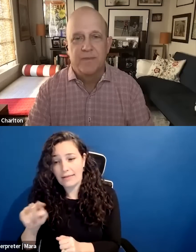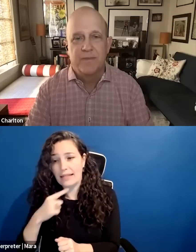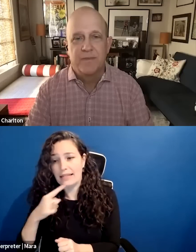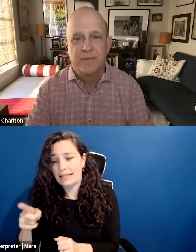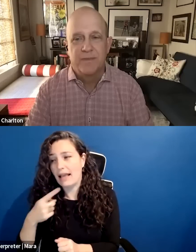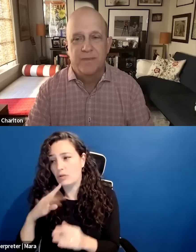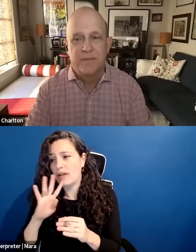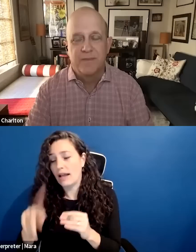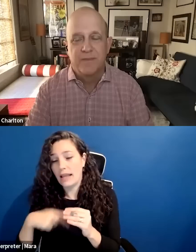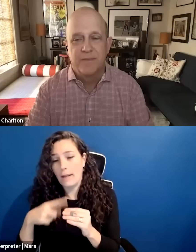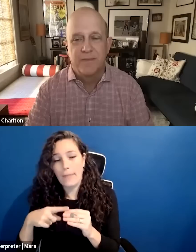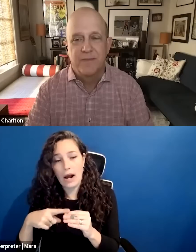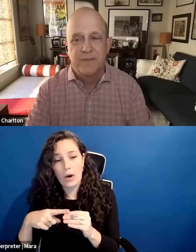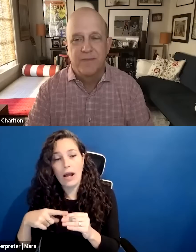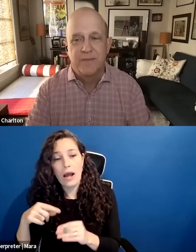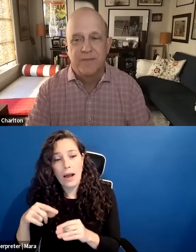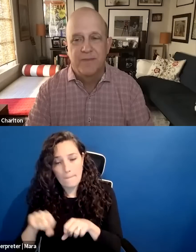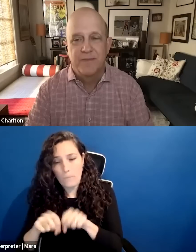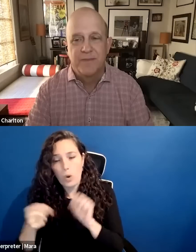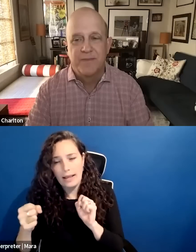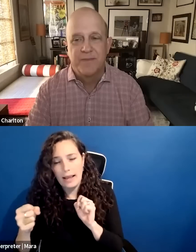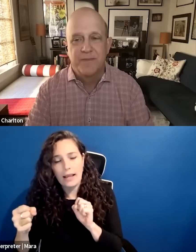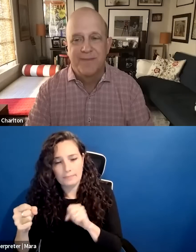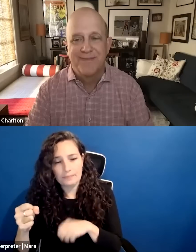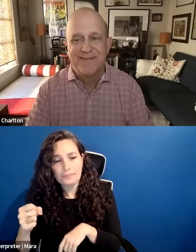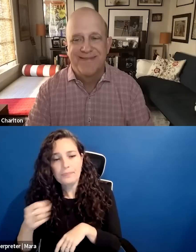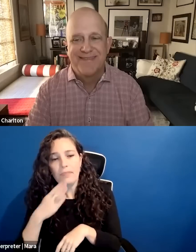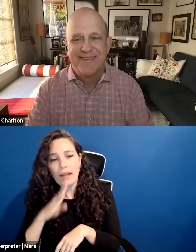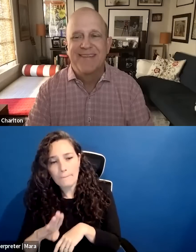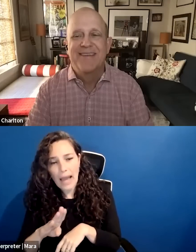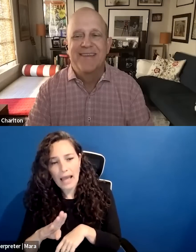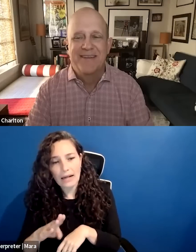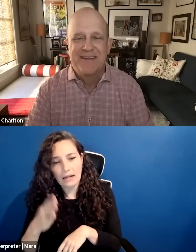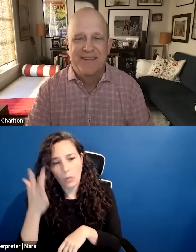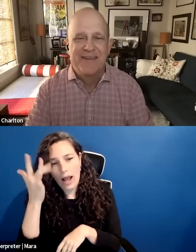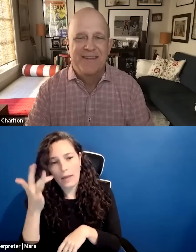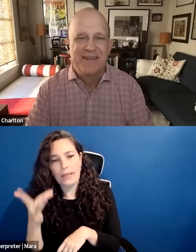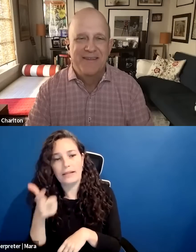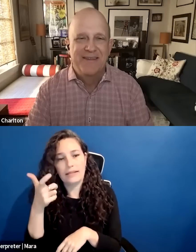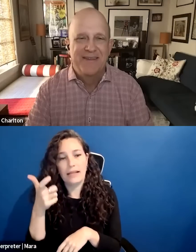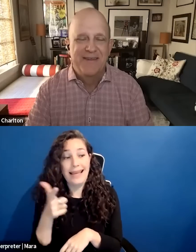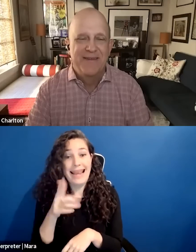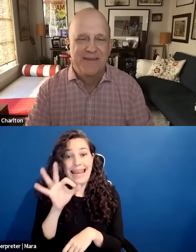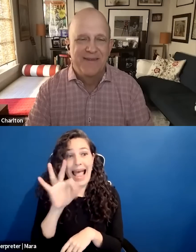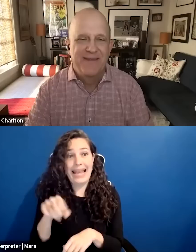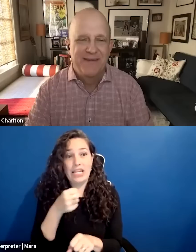Vince Gilligan directed an episode of "X-Files" nine years before he had that audition, right?